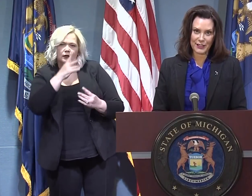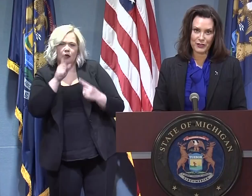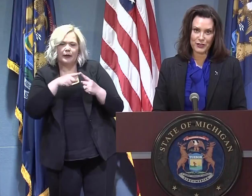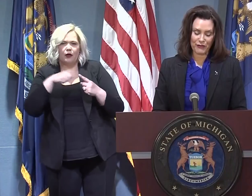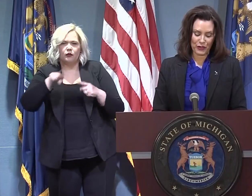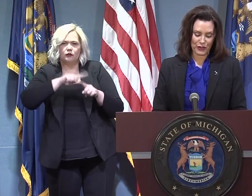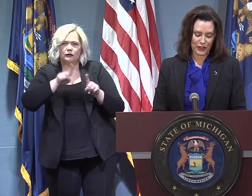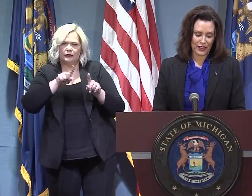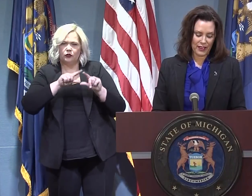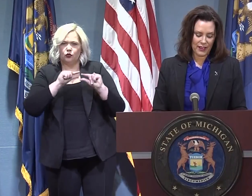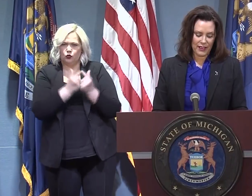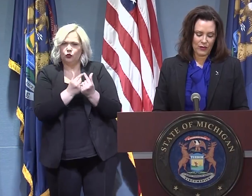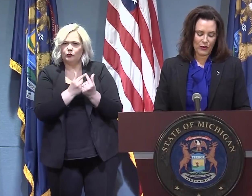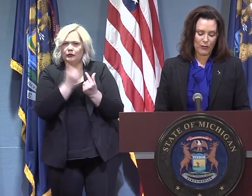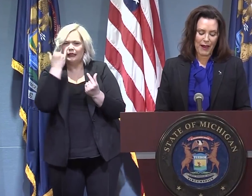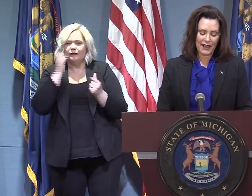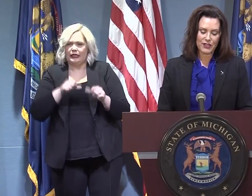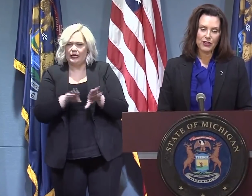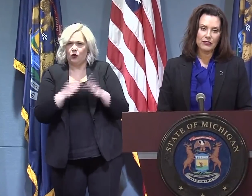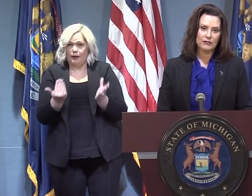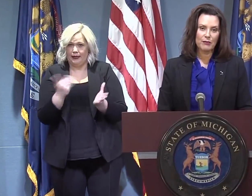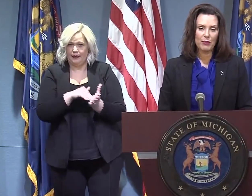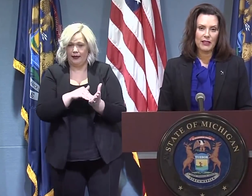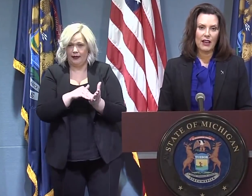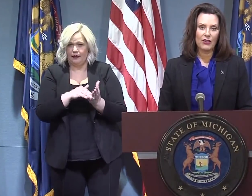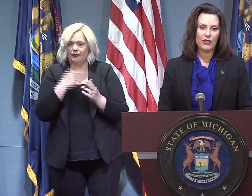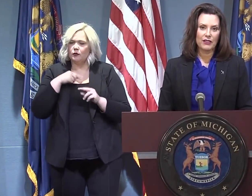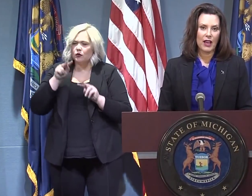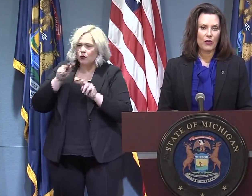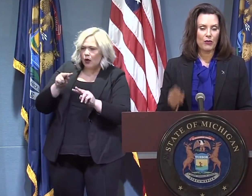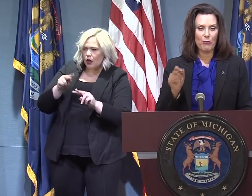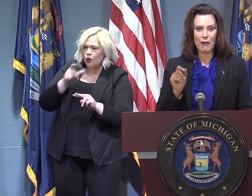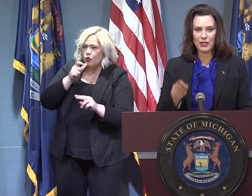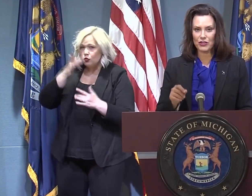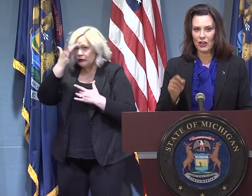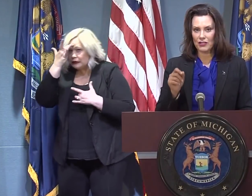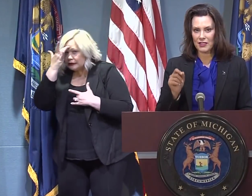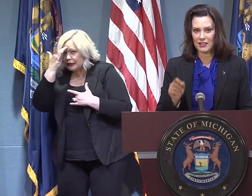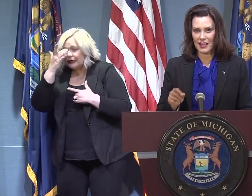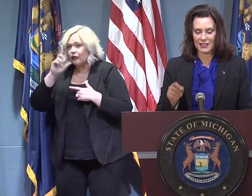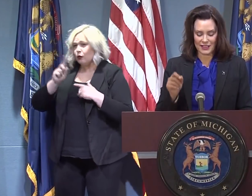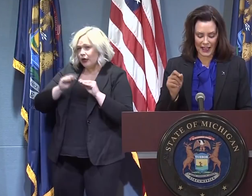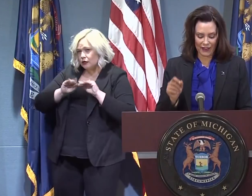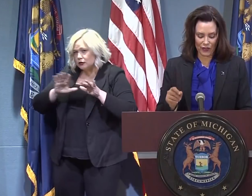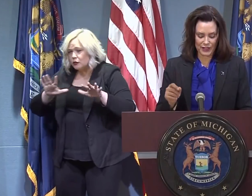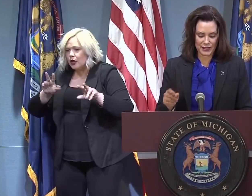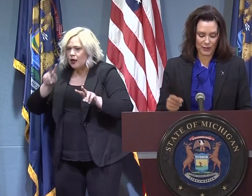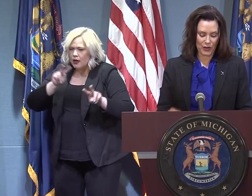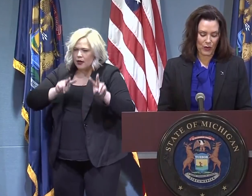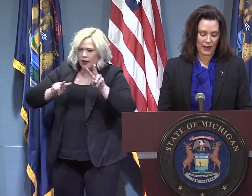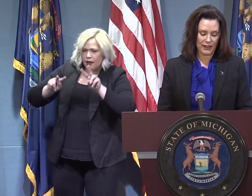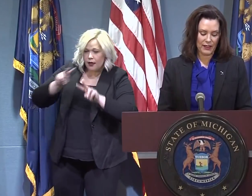A NUMBER OF INDUSTRIAL SECTORS TO RESTART. I WILL BE BACK AT A FUTURE DATE TO DISCUSS MY THINKING ON THESE